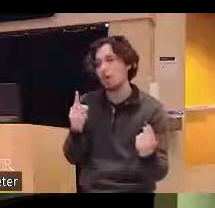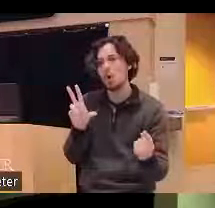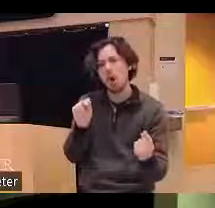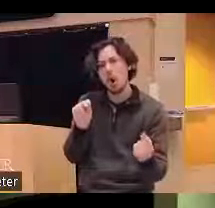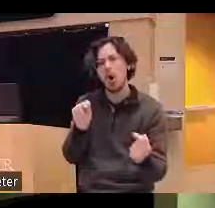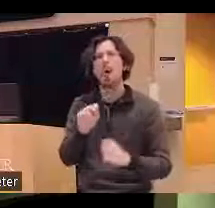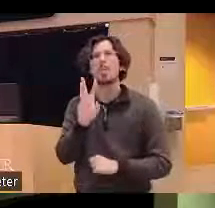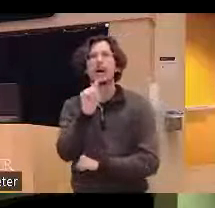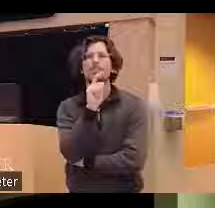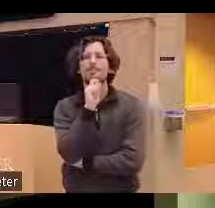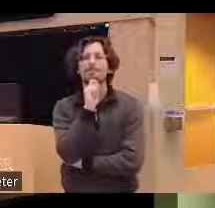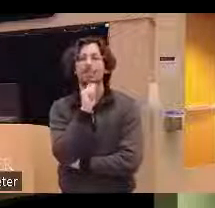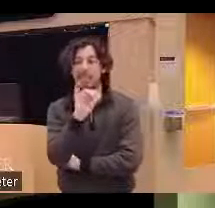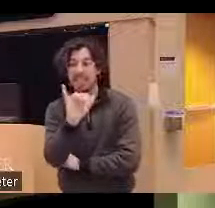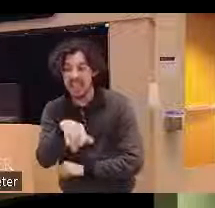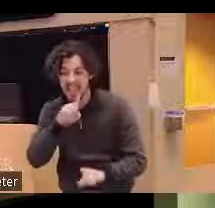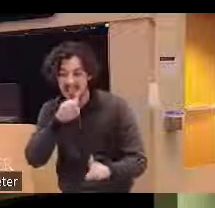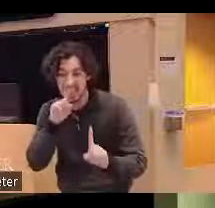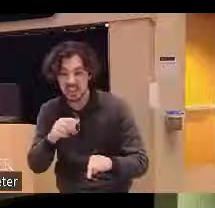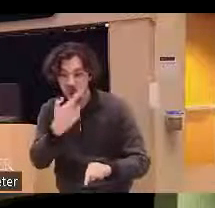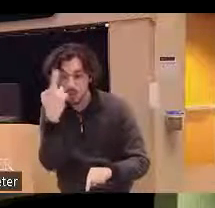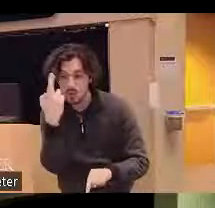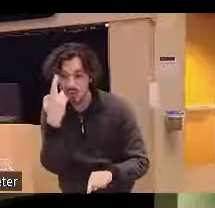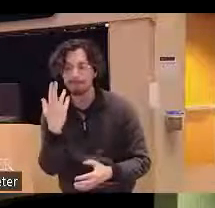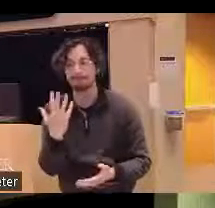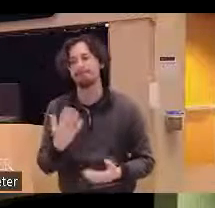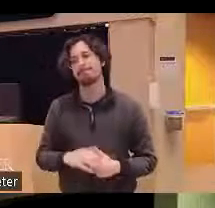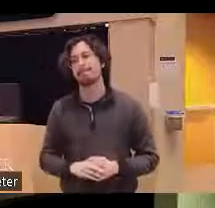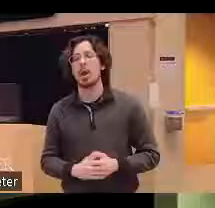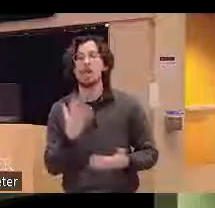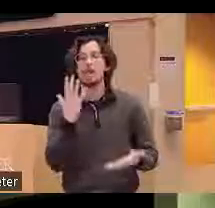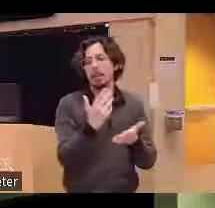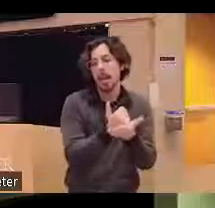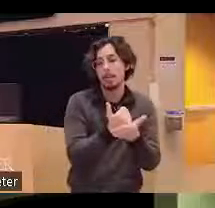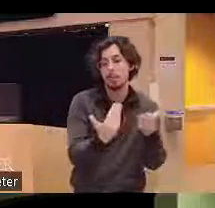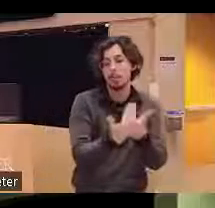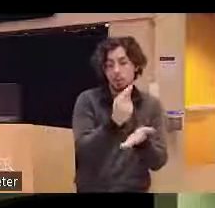question is that the answer it might be helpful for some new treatments um but I think more of